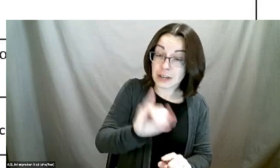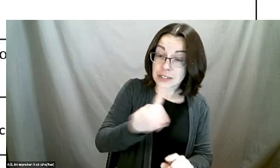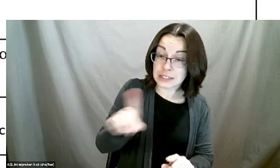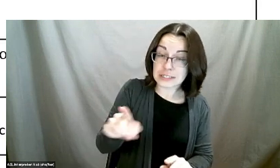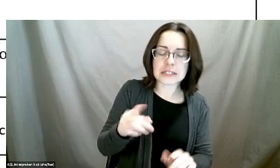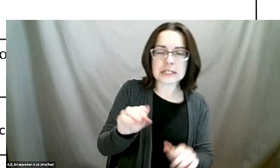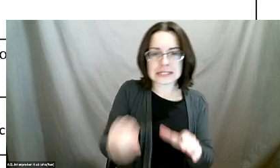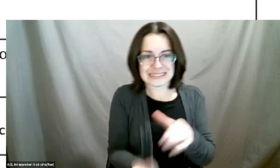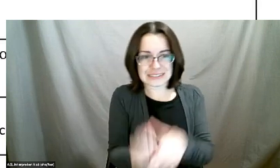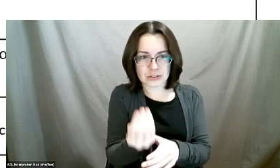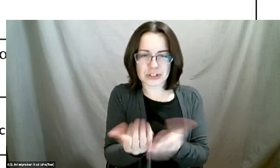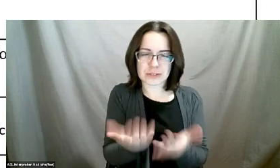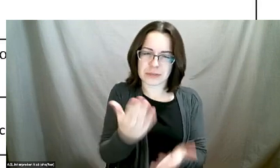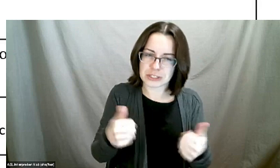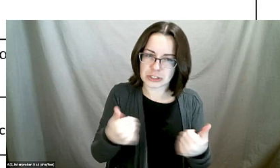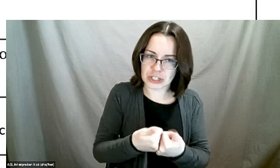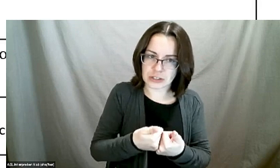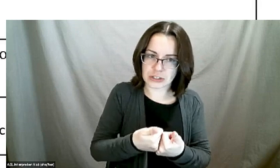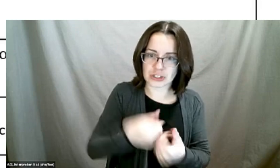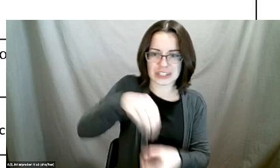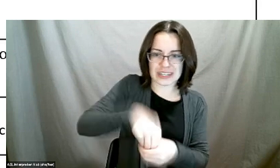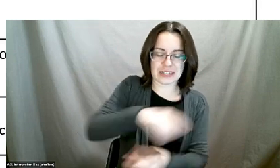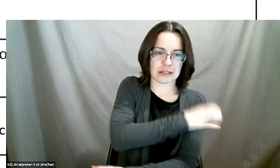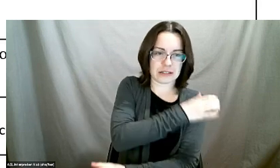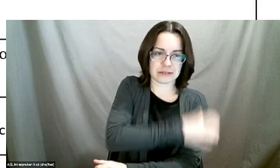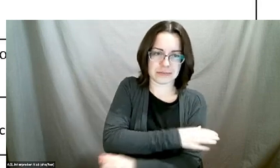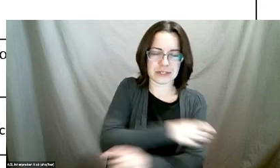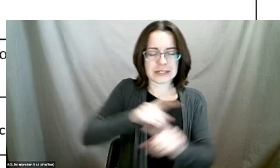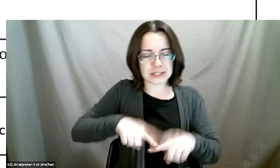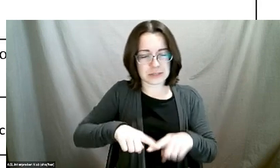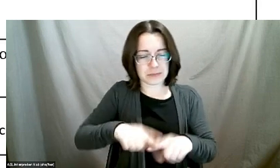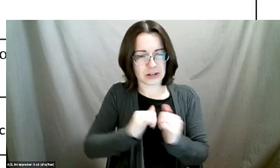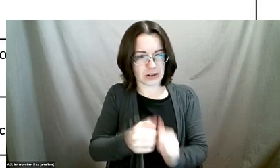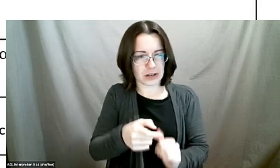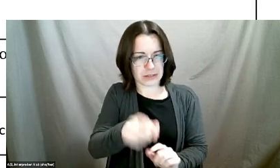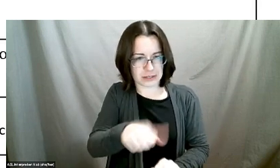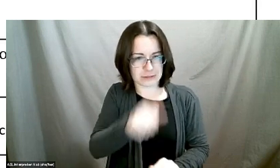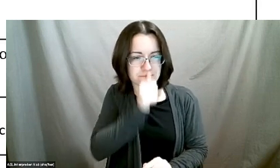how they can tolerate a pelvic exam. So some of these patients we'll put under